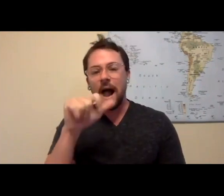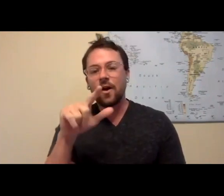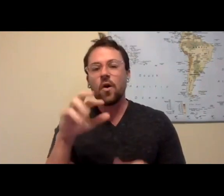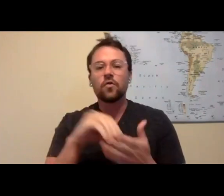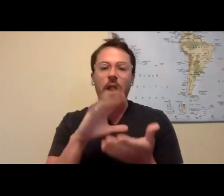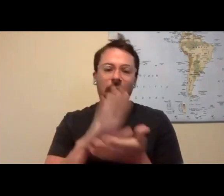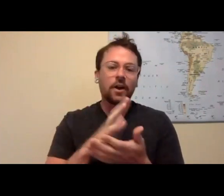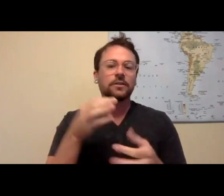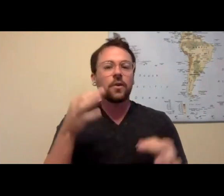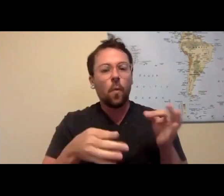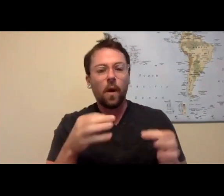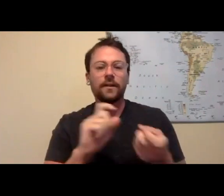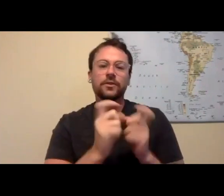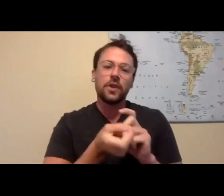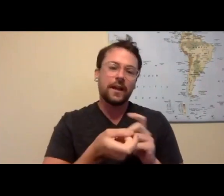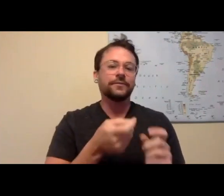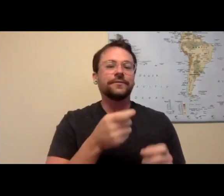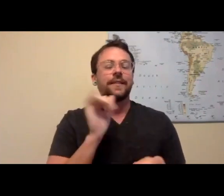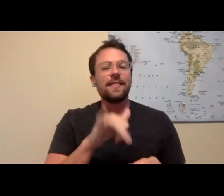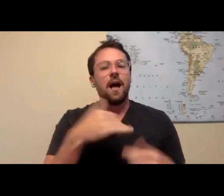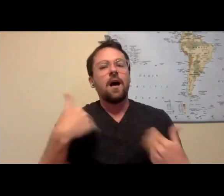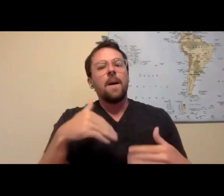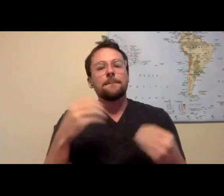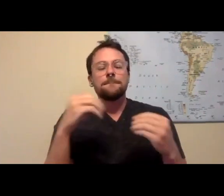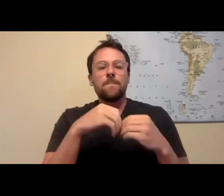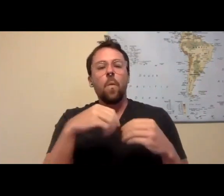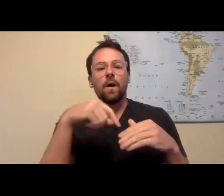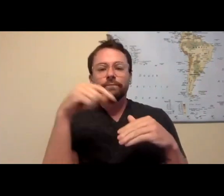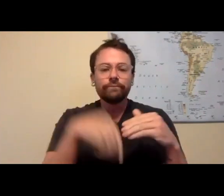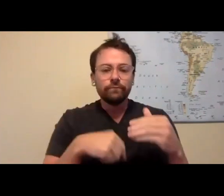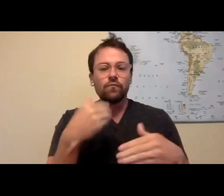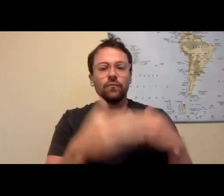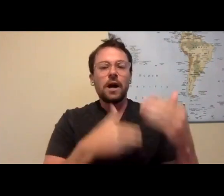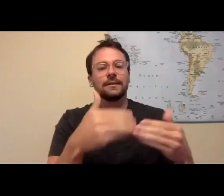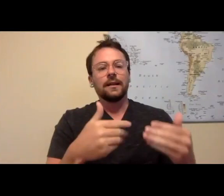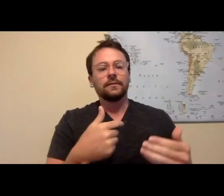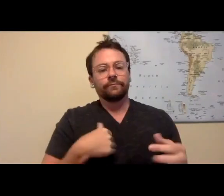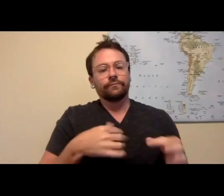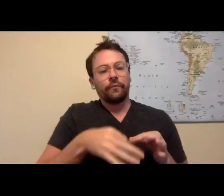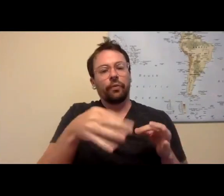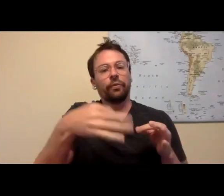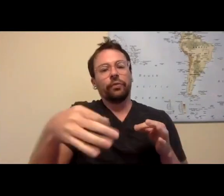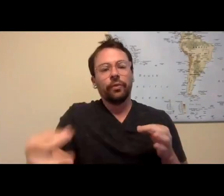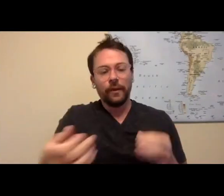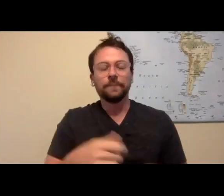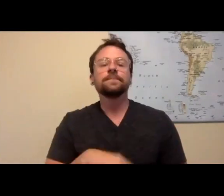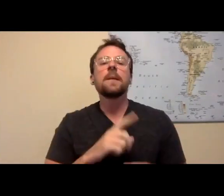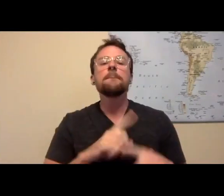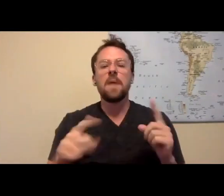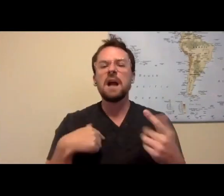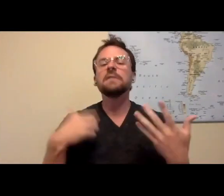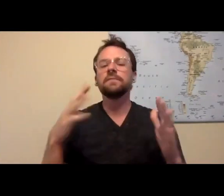I haven't done it for my birth certificate. I would have to go to vital records court and that process is much lengthier than the